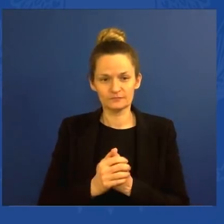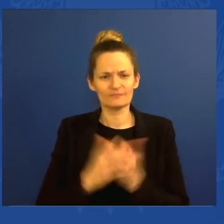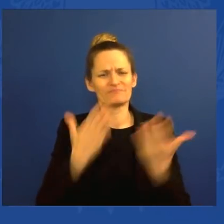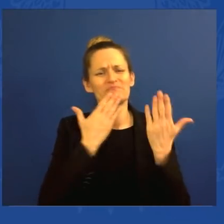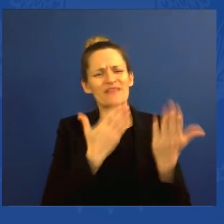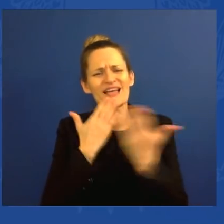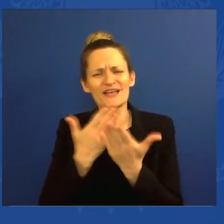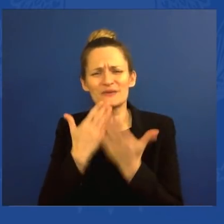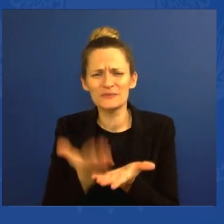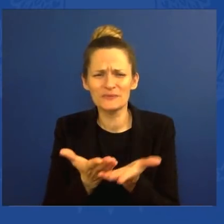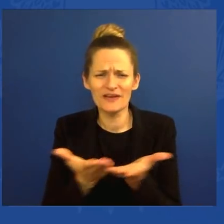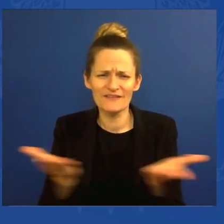thank you for being here.